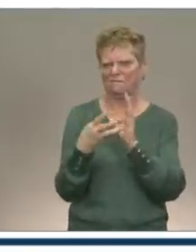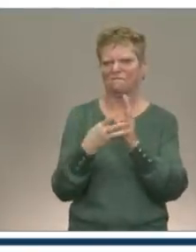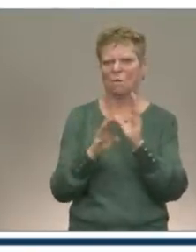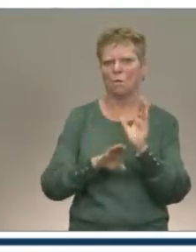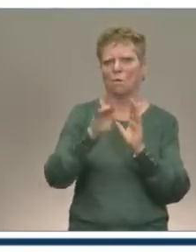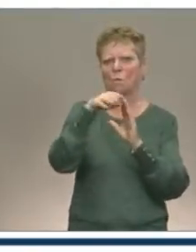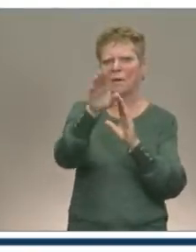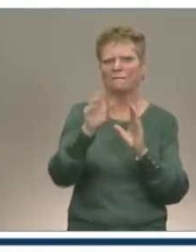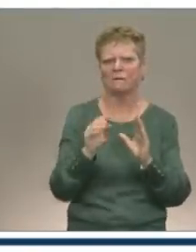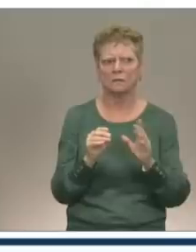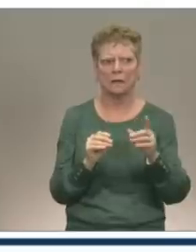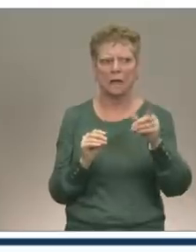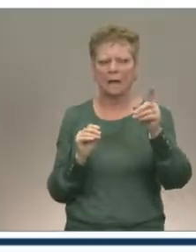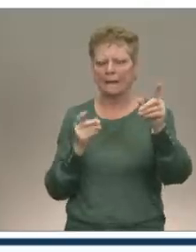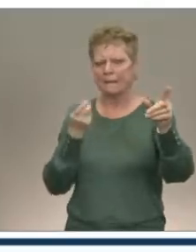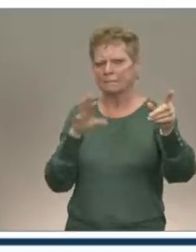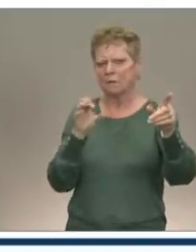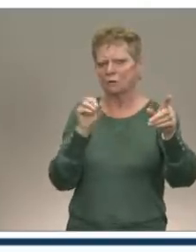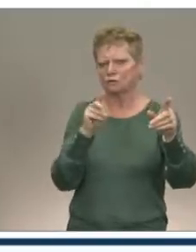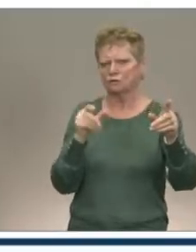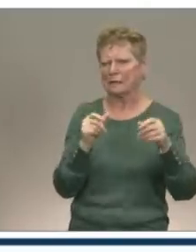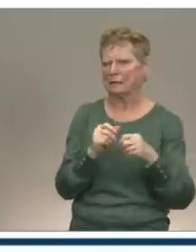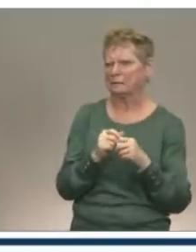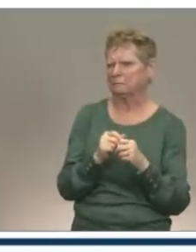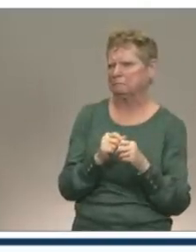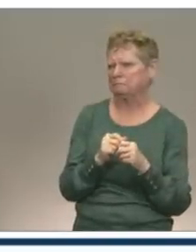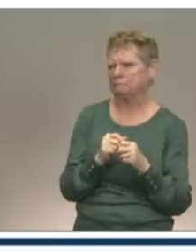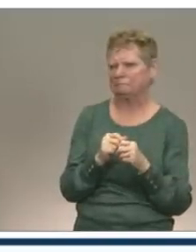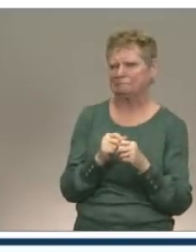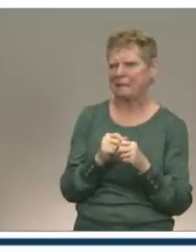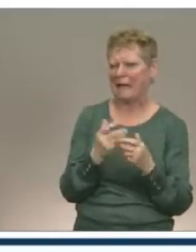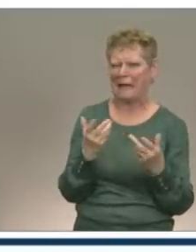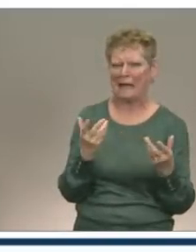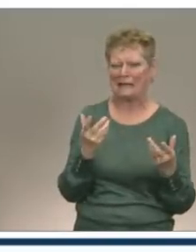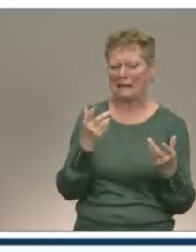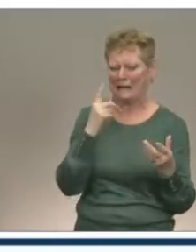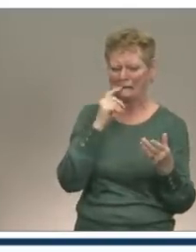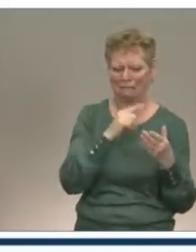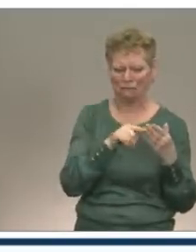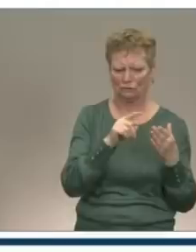to go back i don't believe there's been there may be one or two but you know there has cha daycare